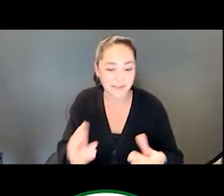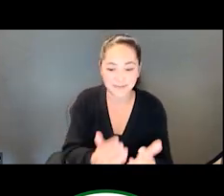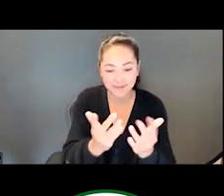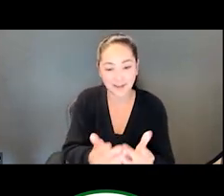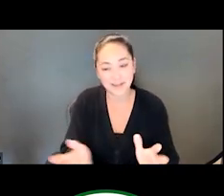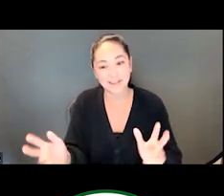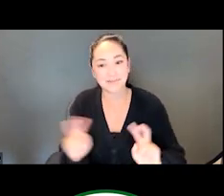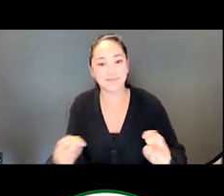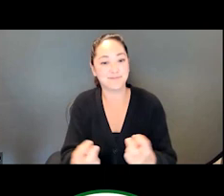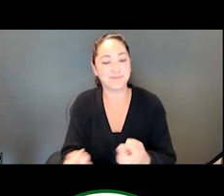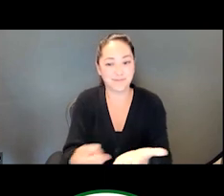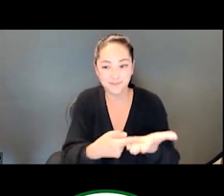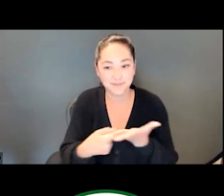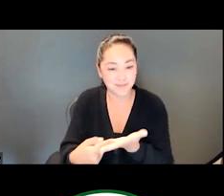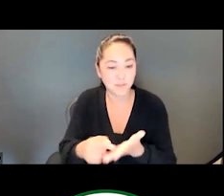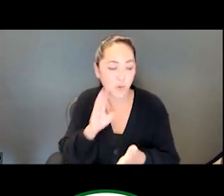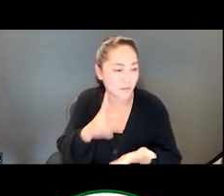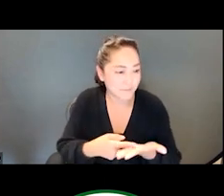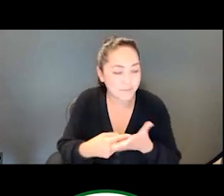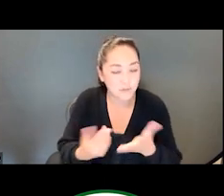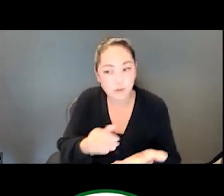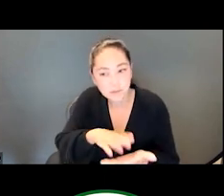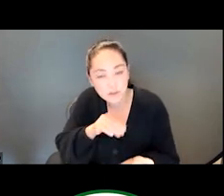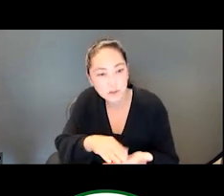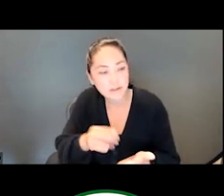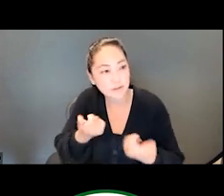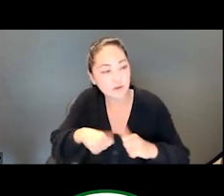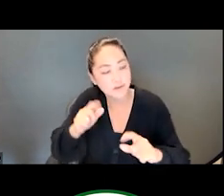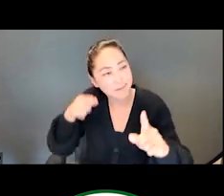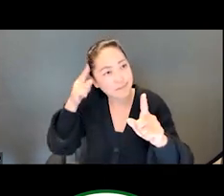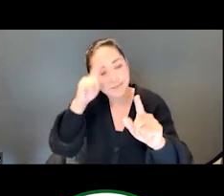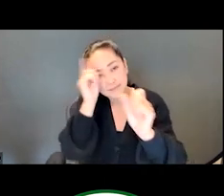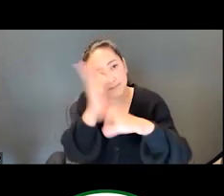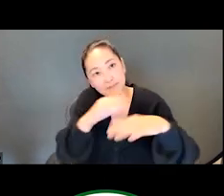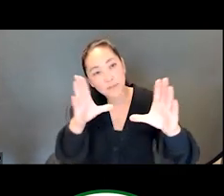Illuminates every corner of our beloved Canadian parks. Even no one behind in venturing the